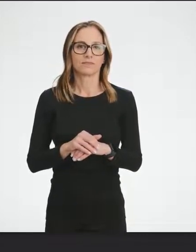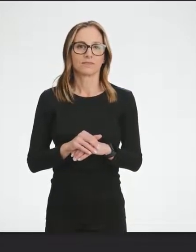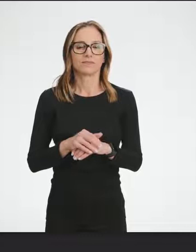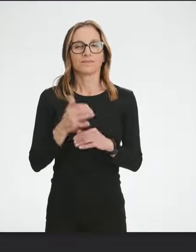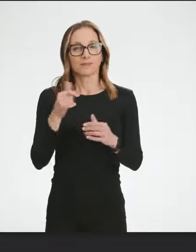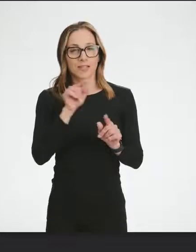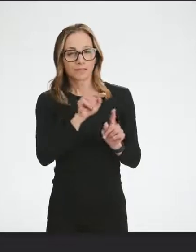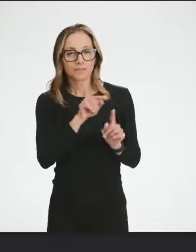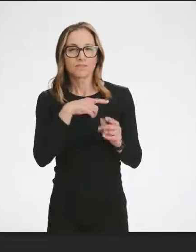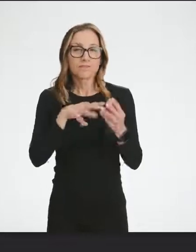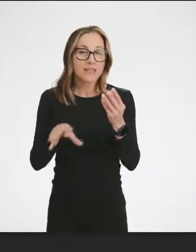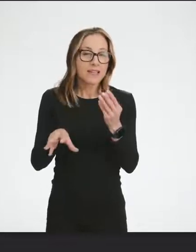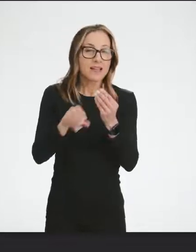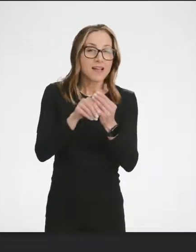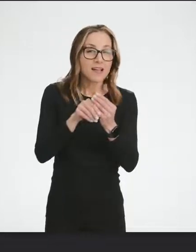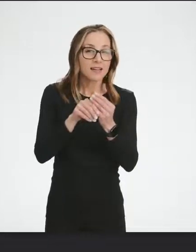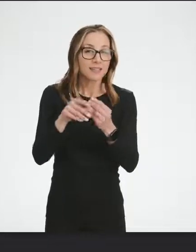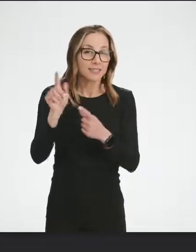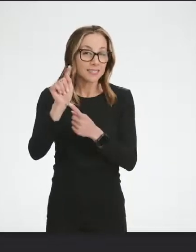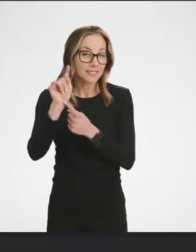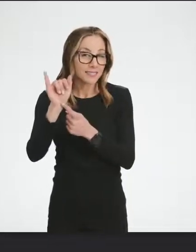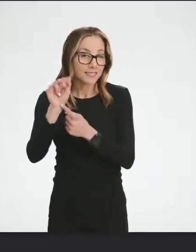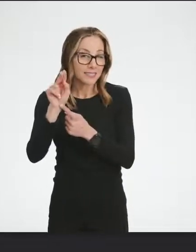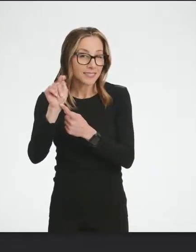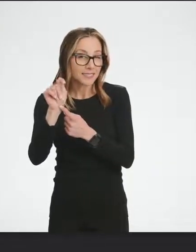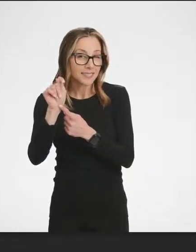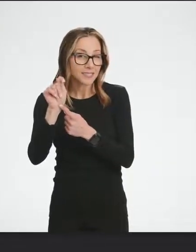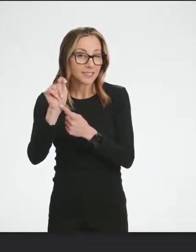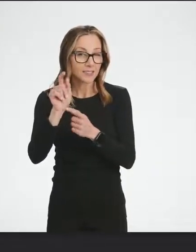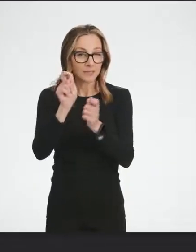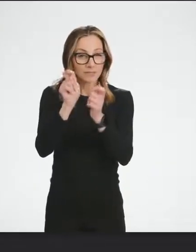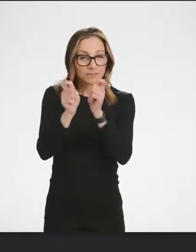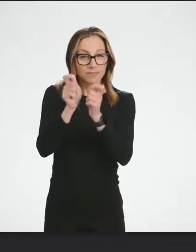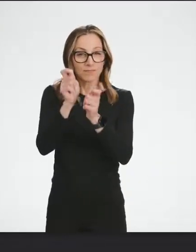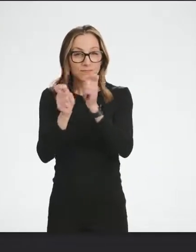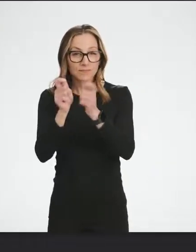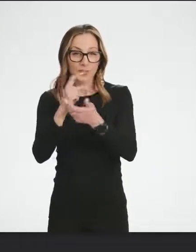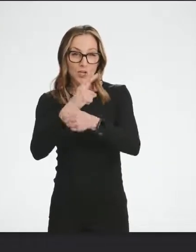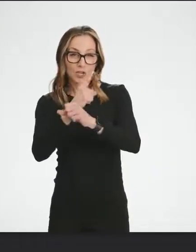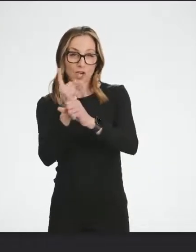Let's do that by adding a tint to each of our gauges.